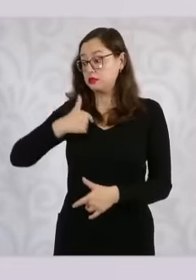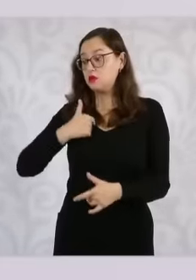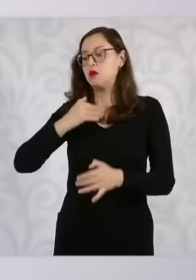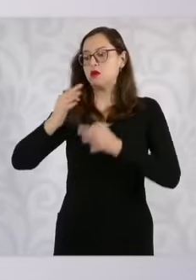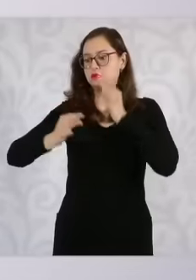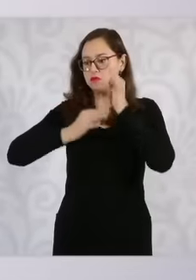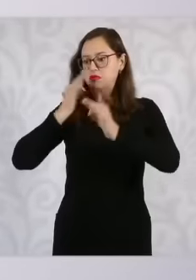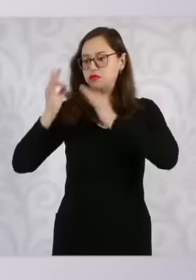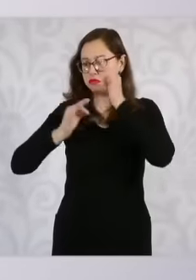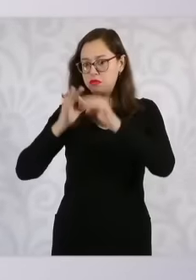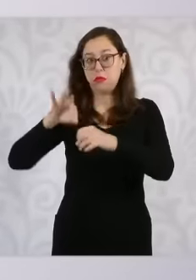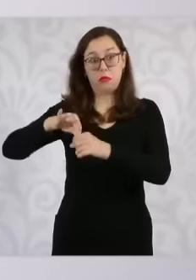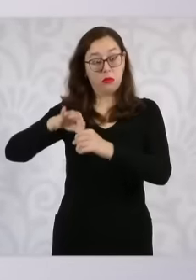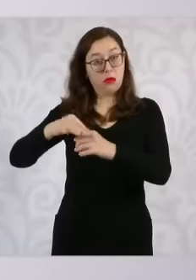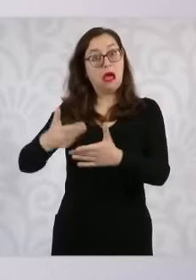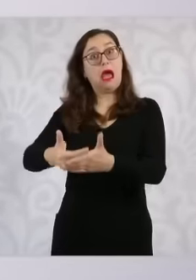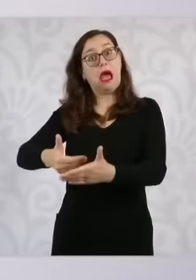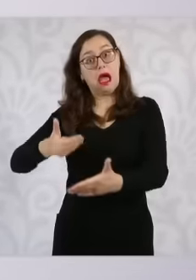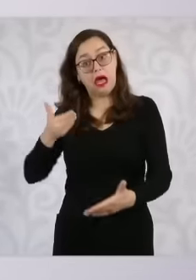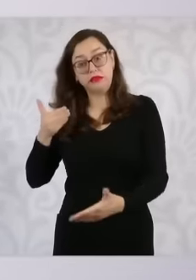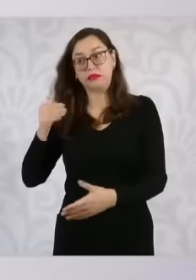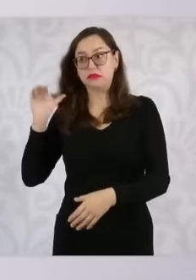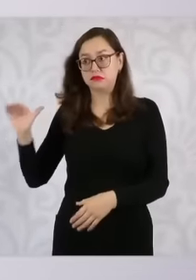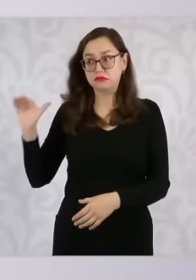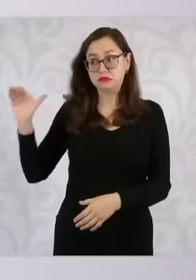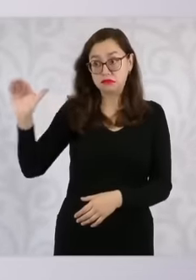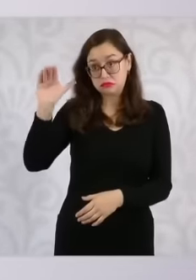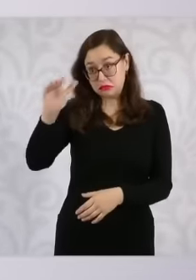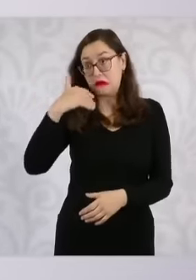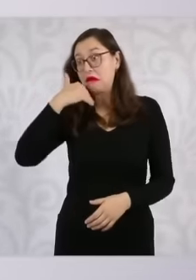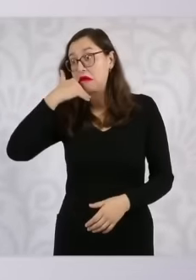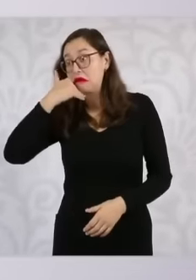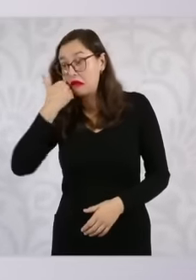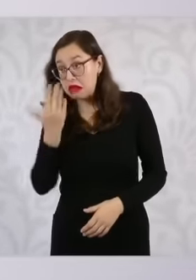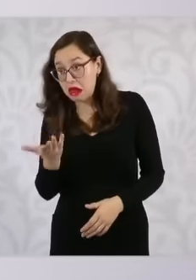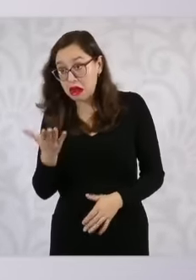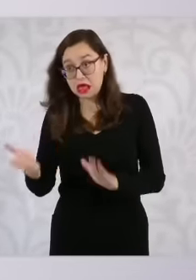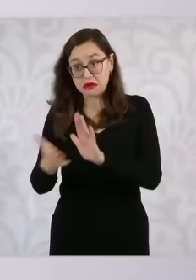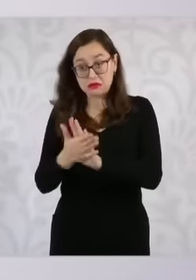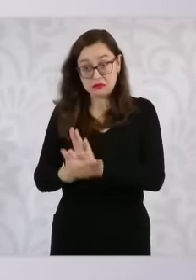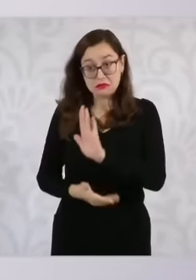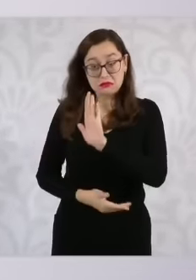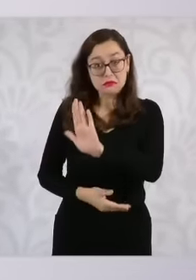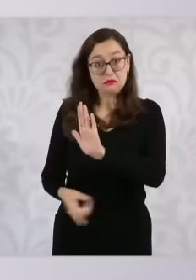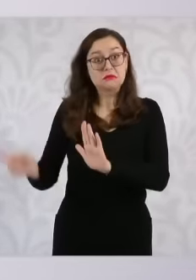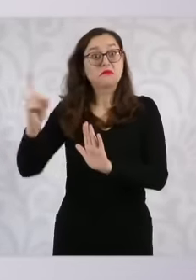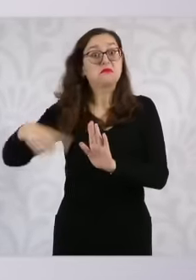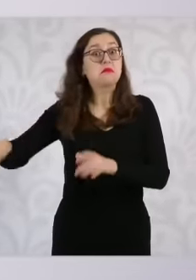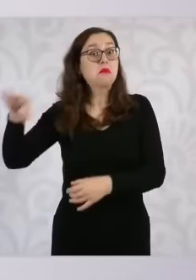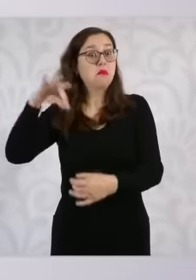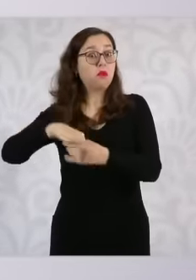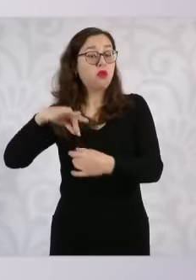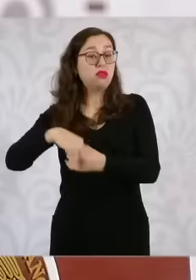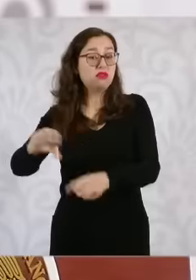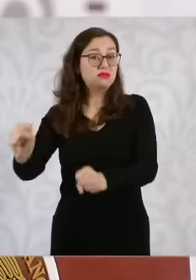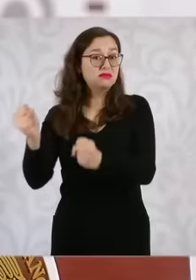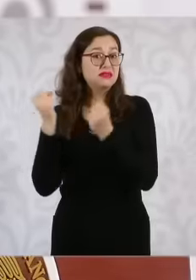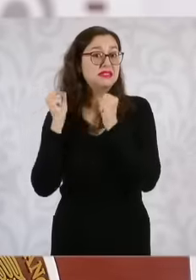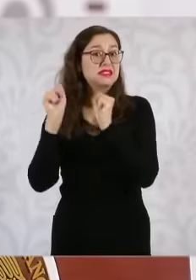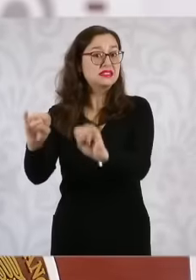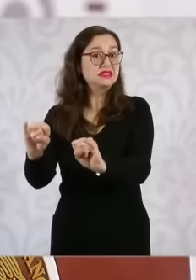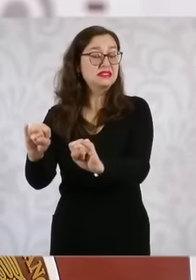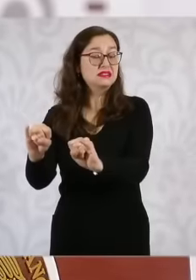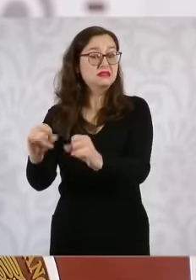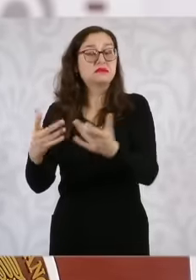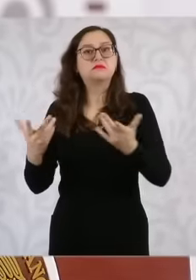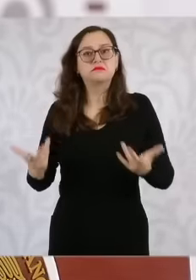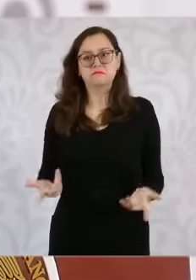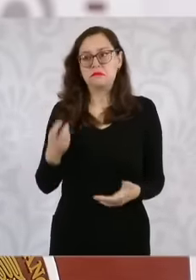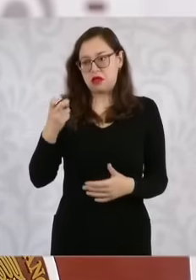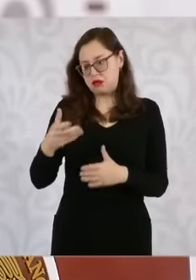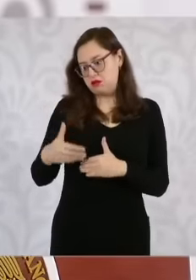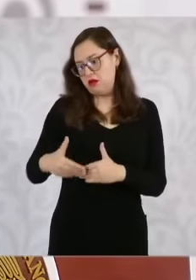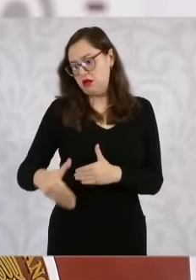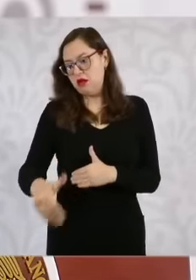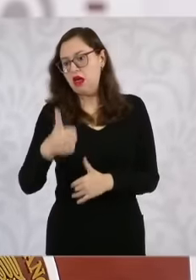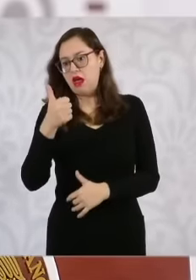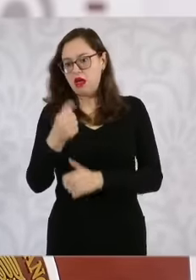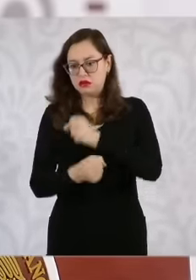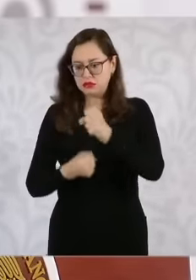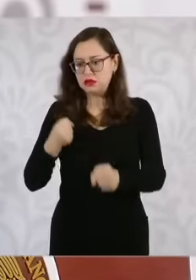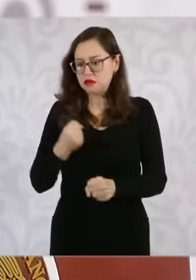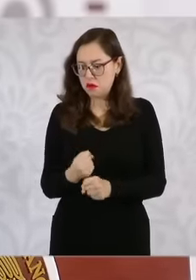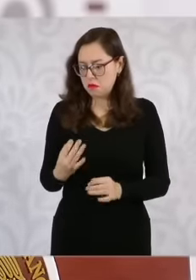we are going to preserve them throughout the government and we are going to consolidate them and We are going to reduce